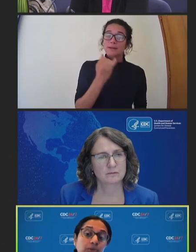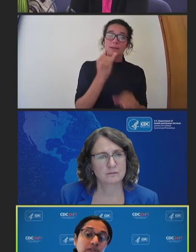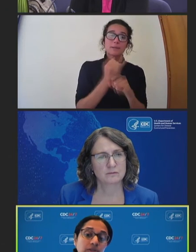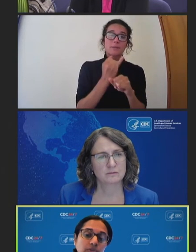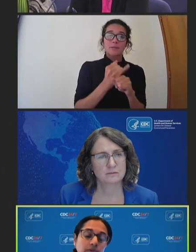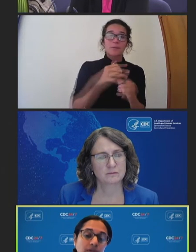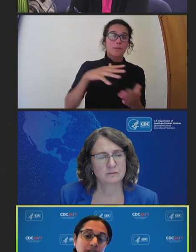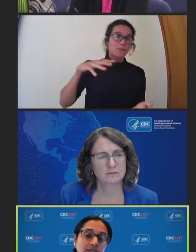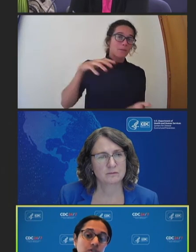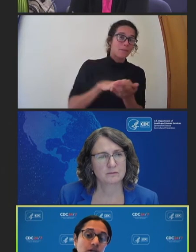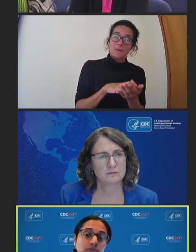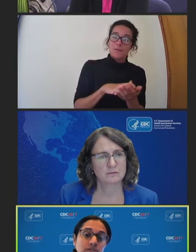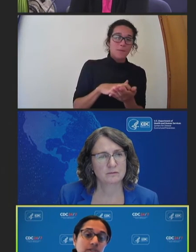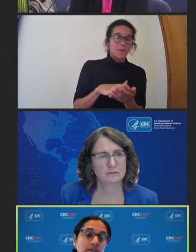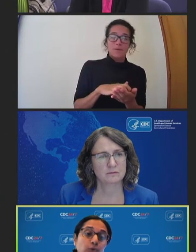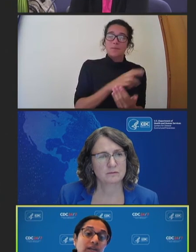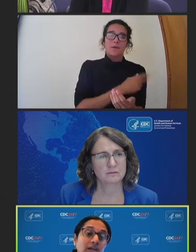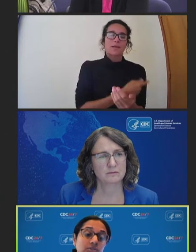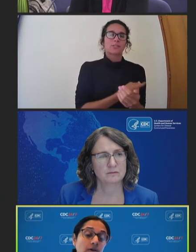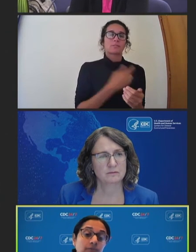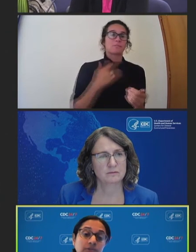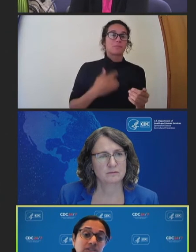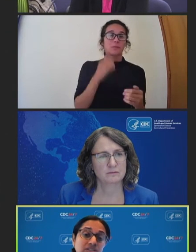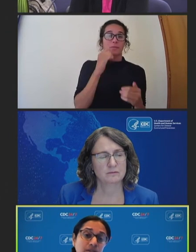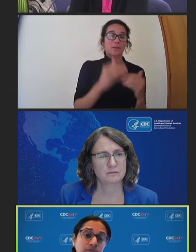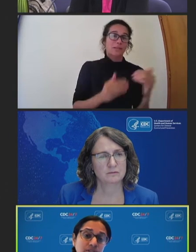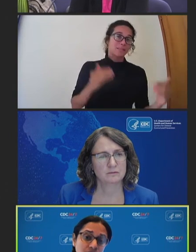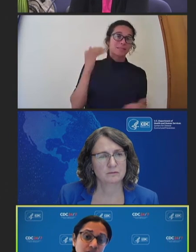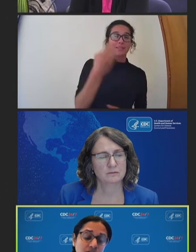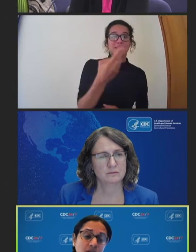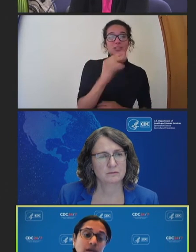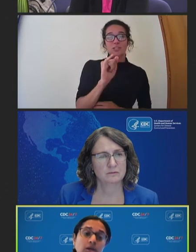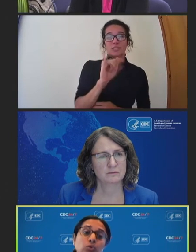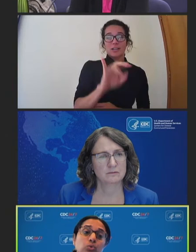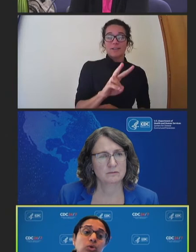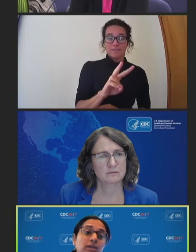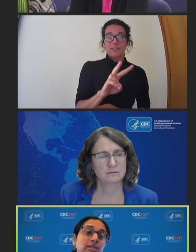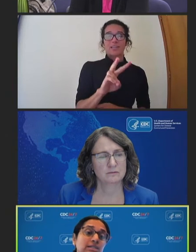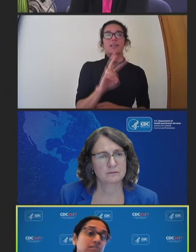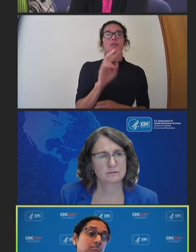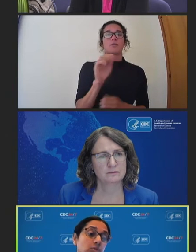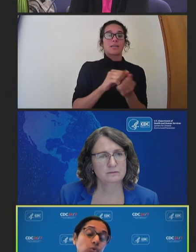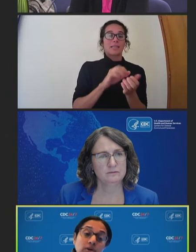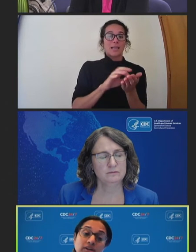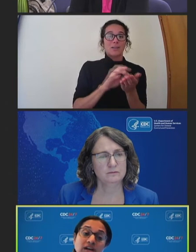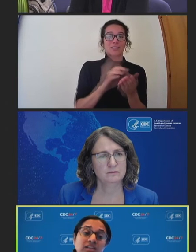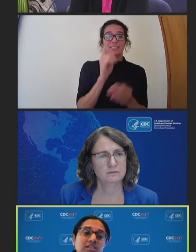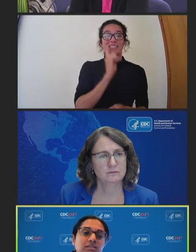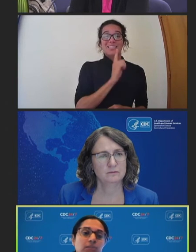Typically, with advanced HIV CD4 counts often in the single digits who are not connected to